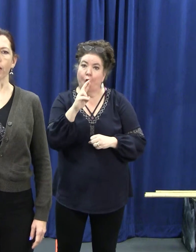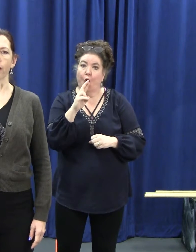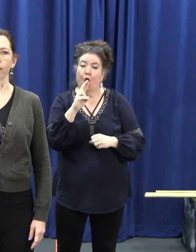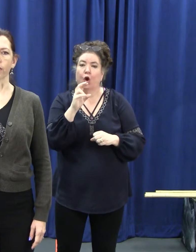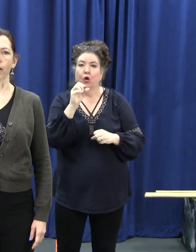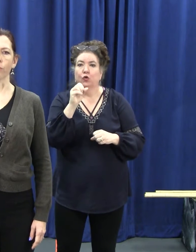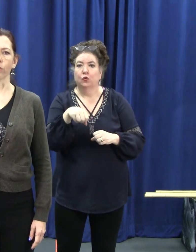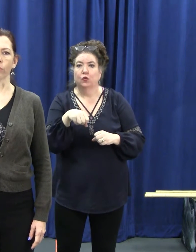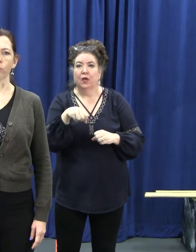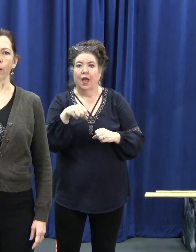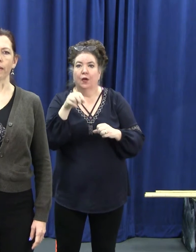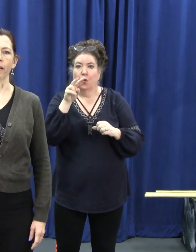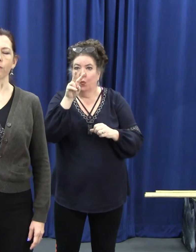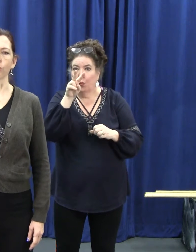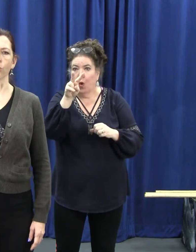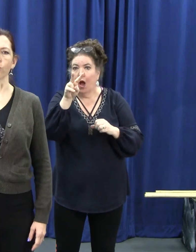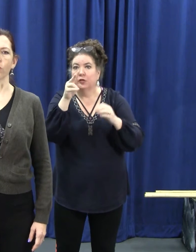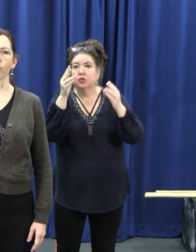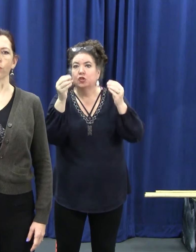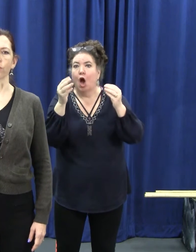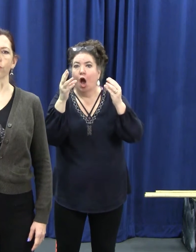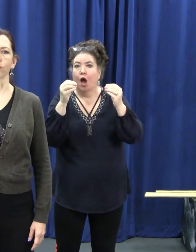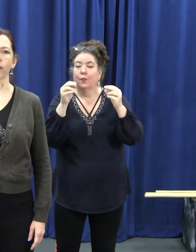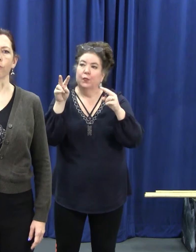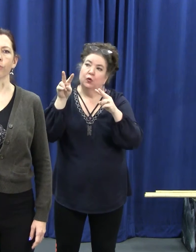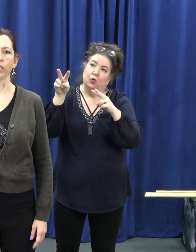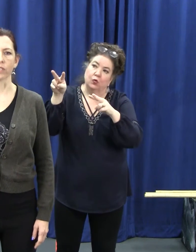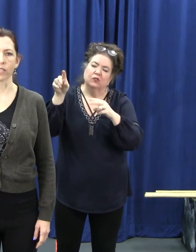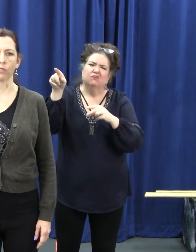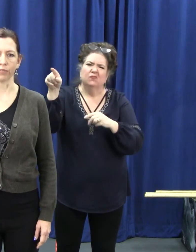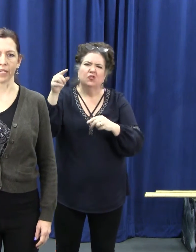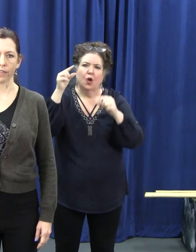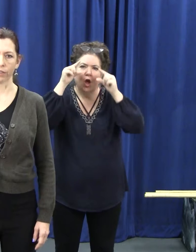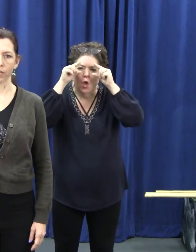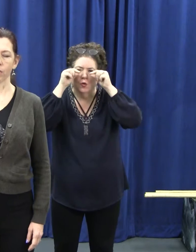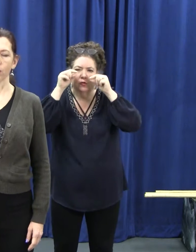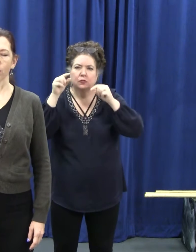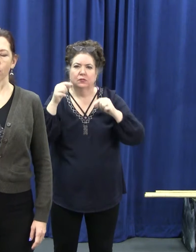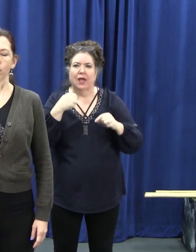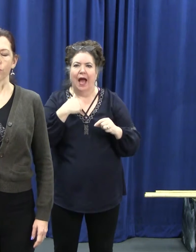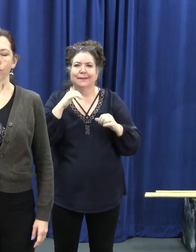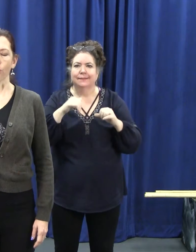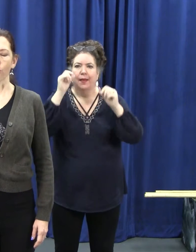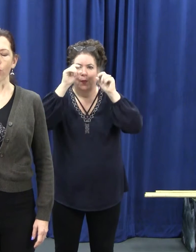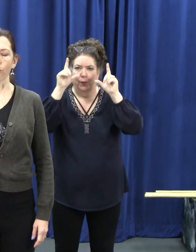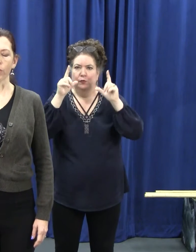and I will close my eyes, so you see what this looks like for yourself later. So what